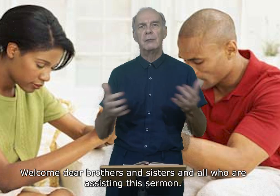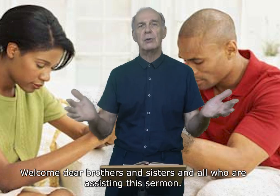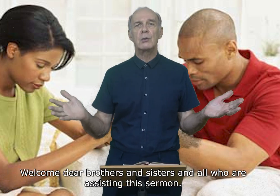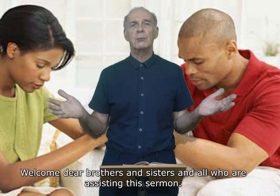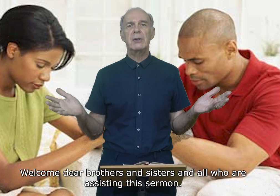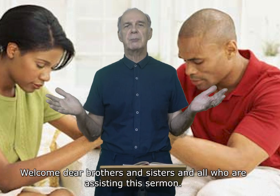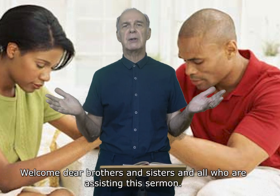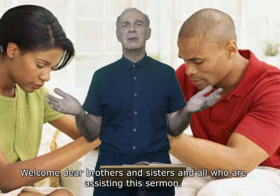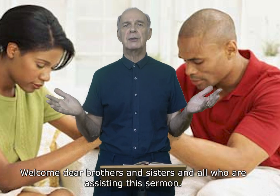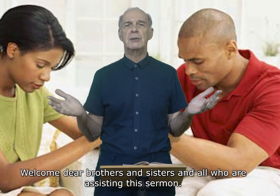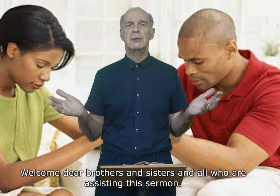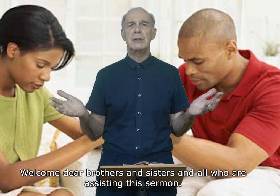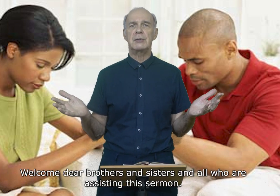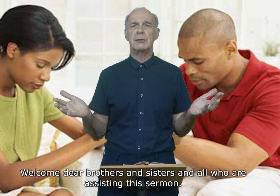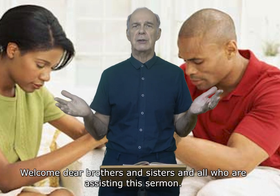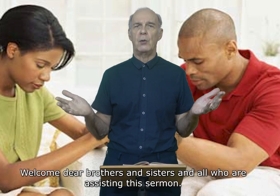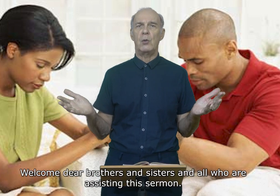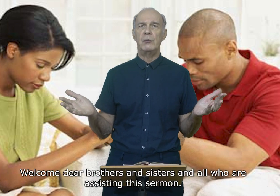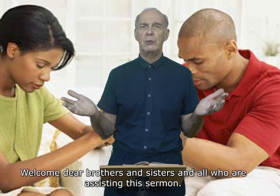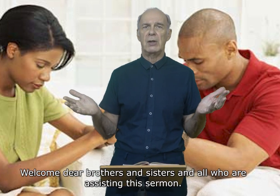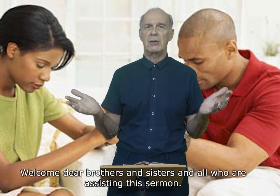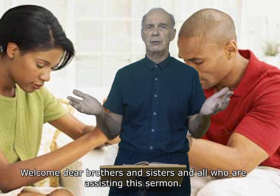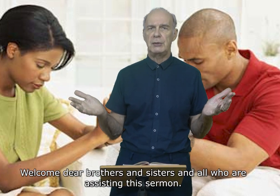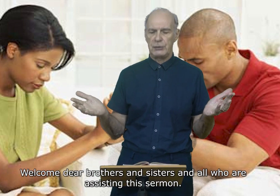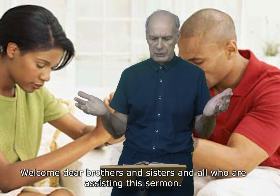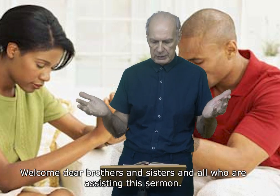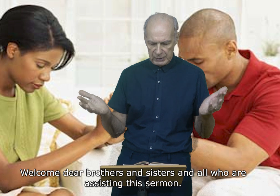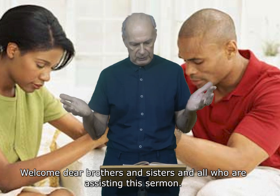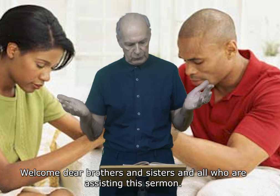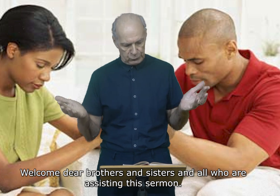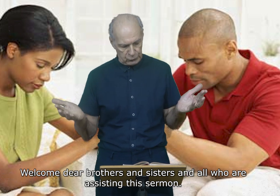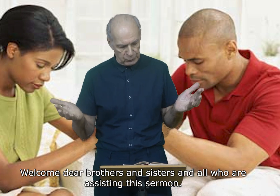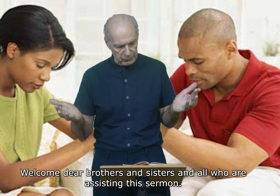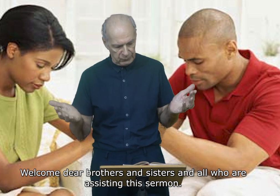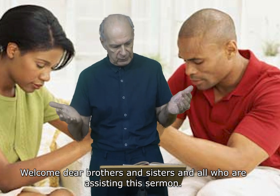Welcome dear brothers and sisters and all who are assisting this sermon.